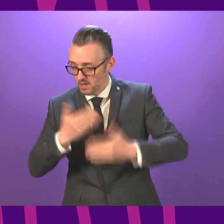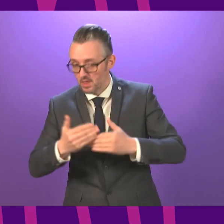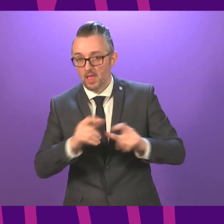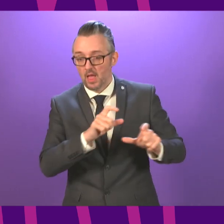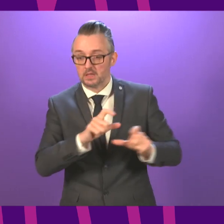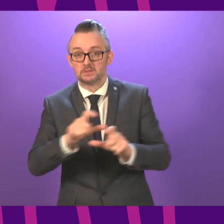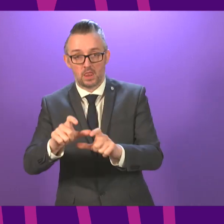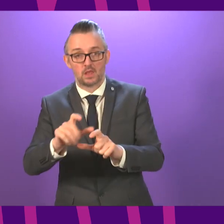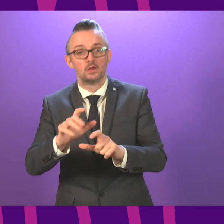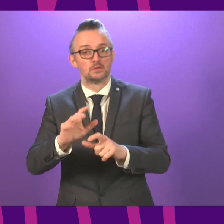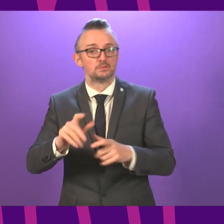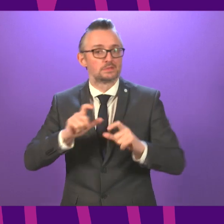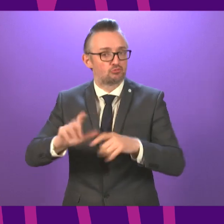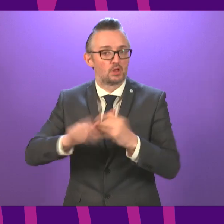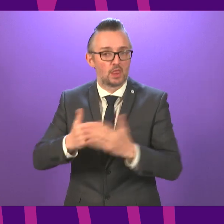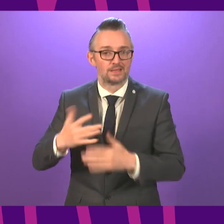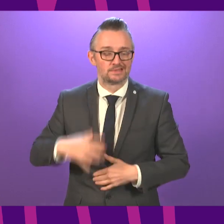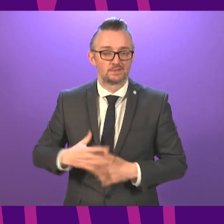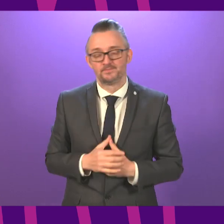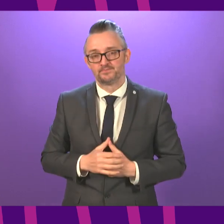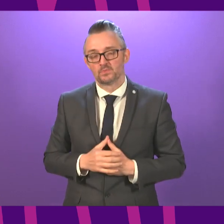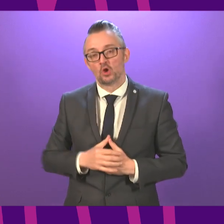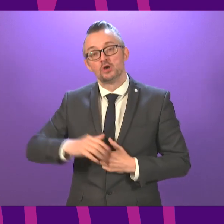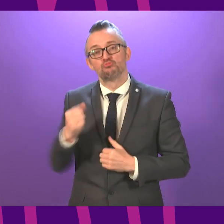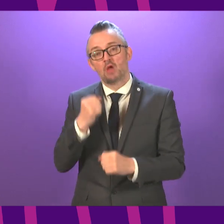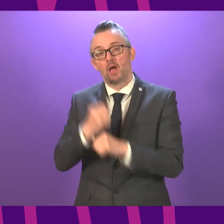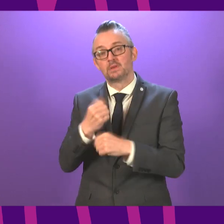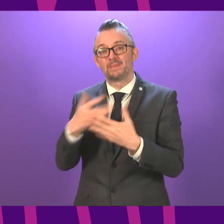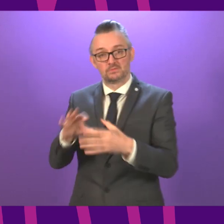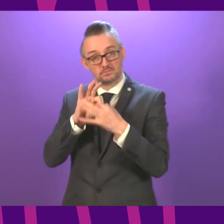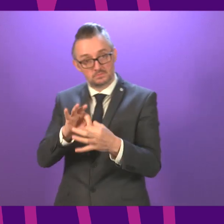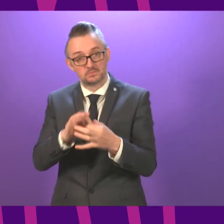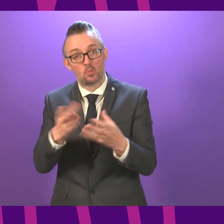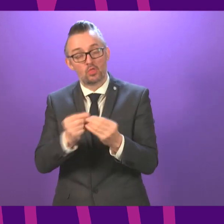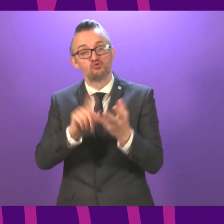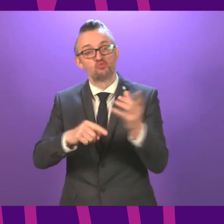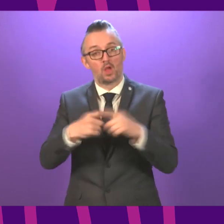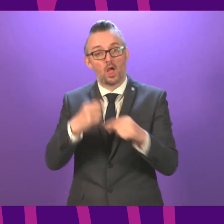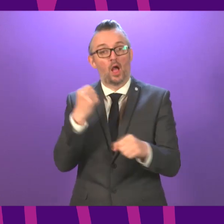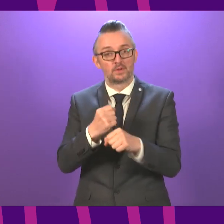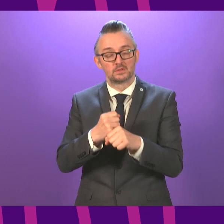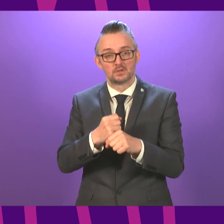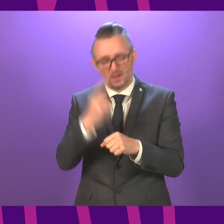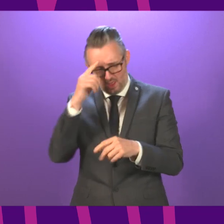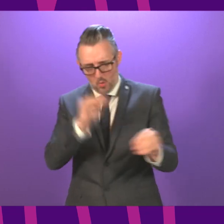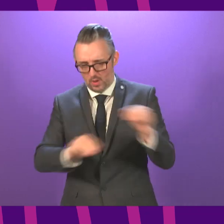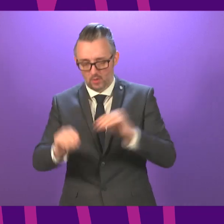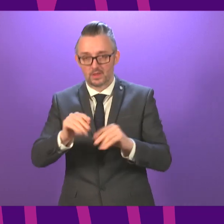The Scottish Government has of course been working with the UK Government to scope and exercise the arrangements and scenarios that exist. Attendance by devolved Administrations at meetings of the UK